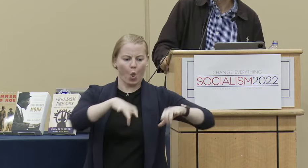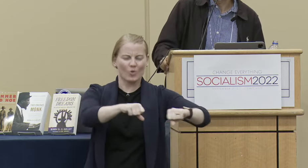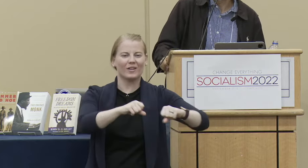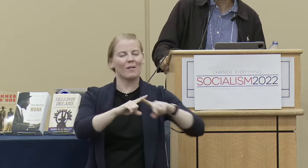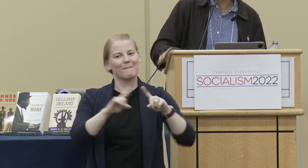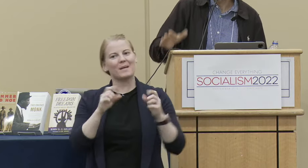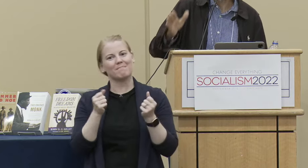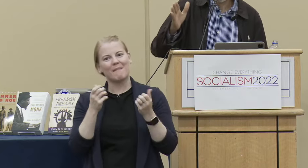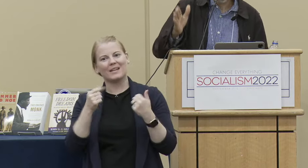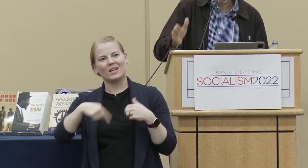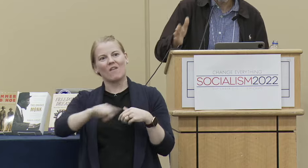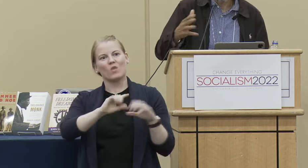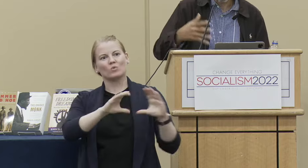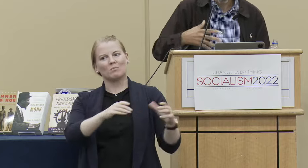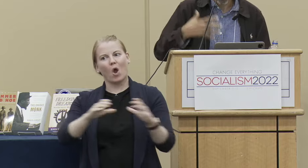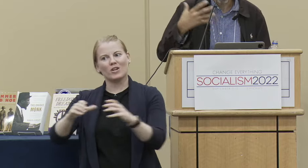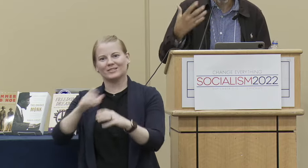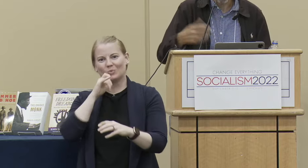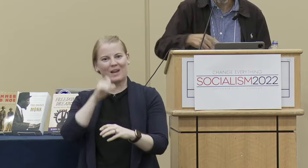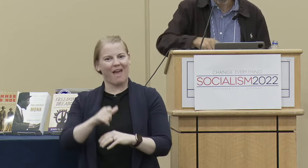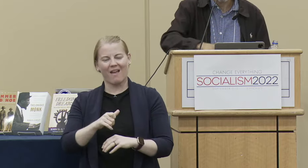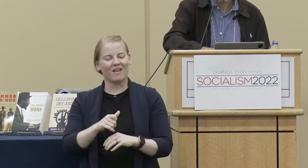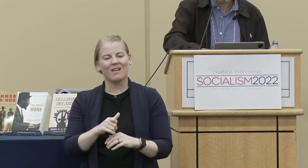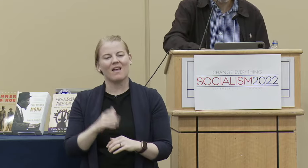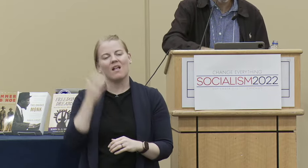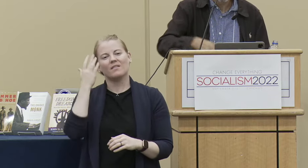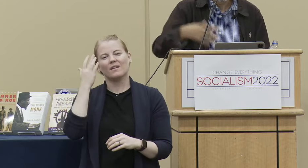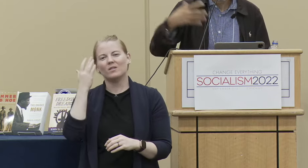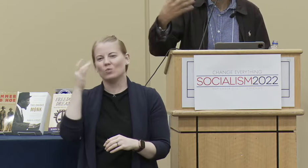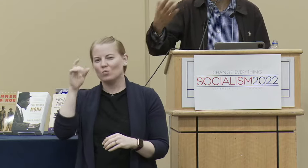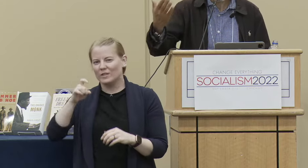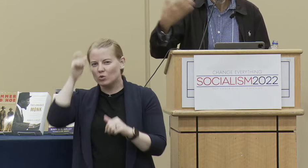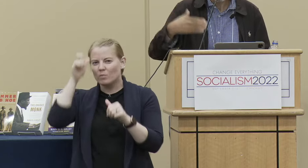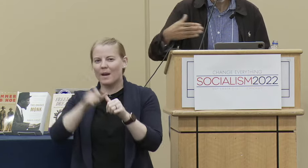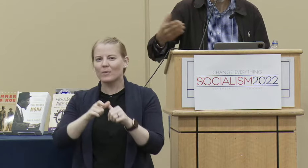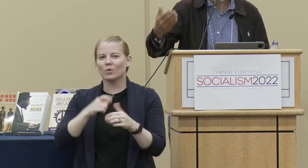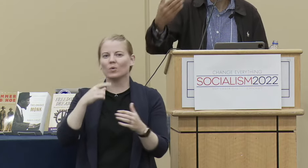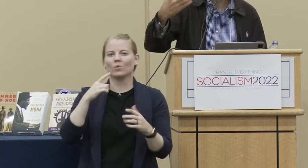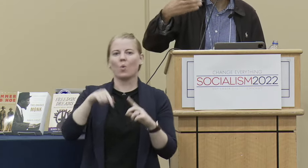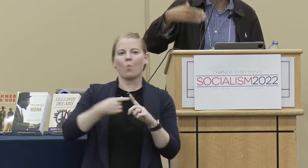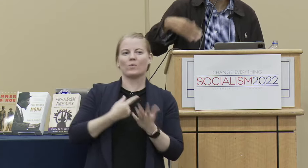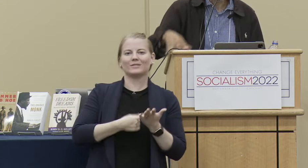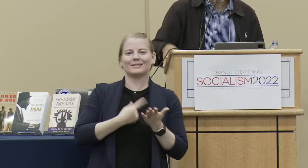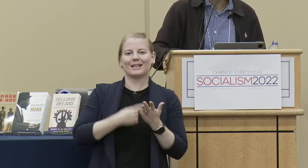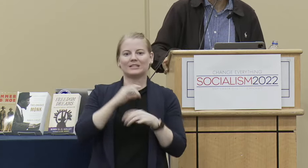not socialists that were not deeply anticolonial. That's true. Some were. But many of those parties were not. And I